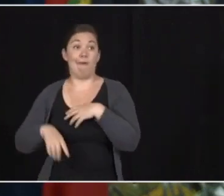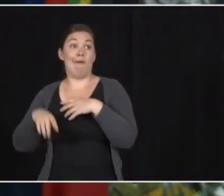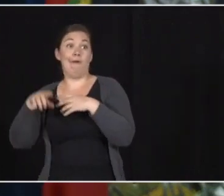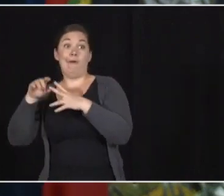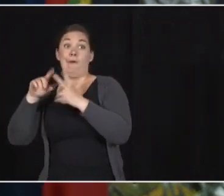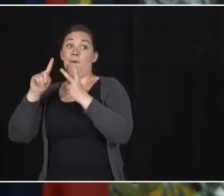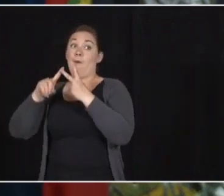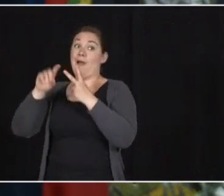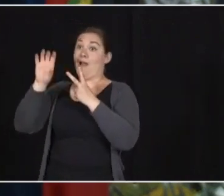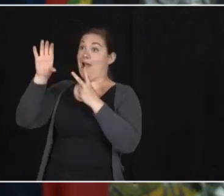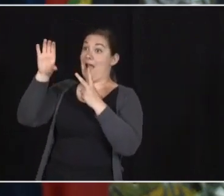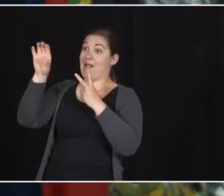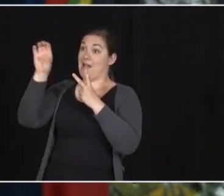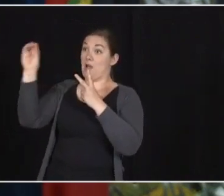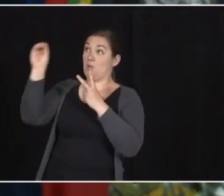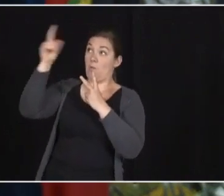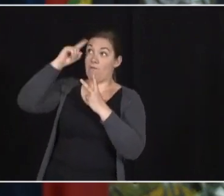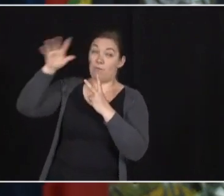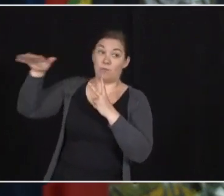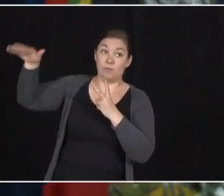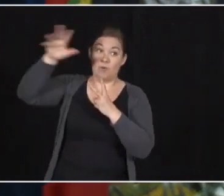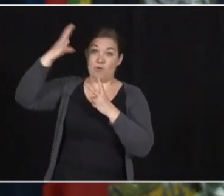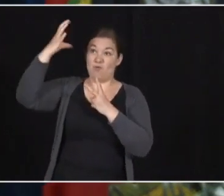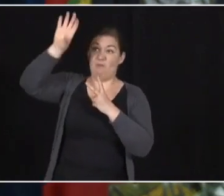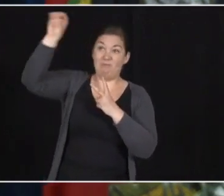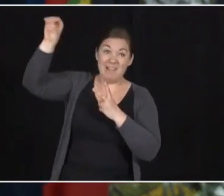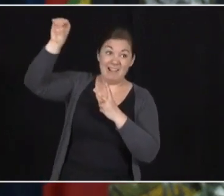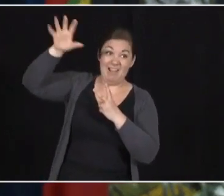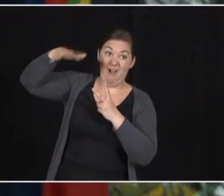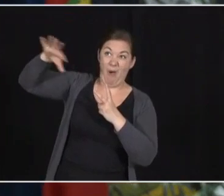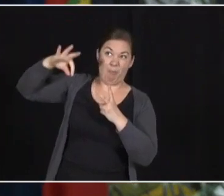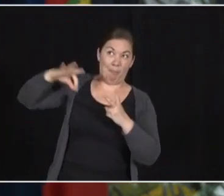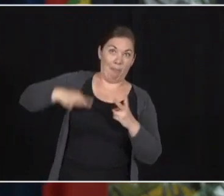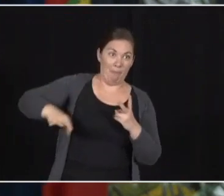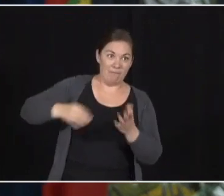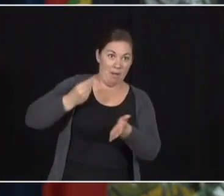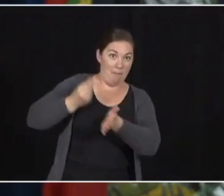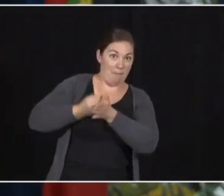care for-profit companies. I am wondering first,